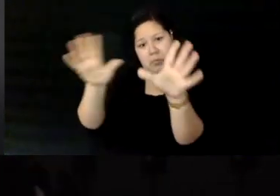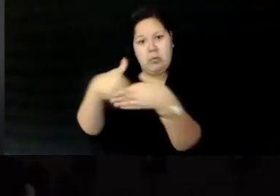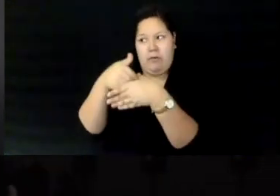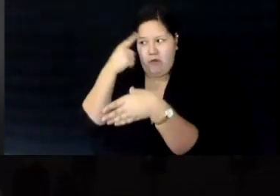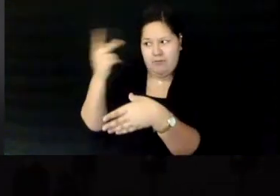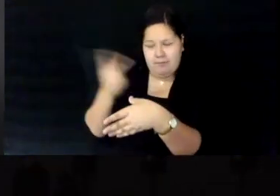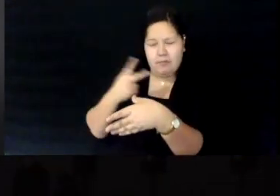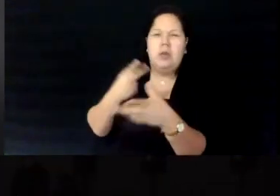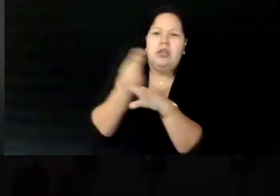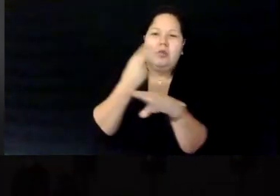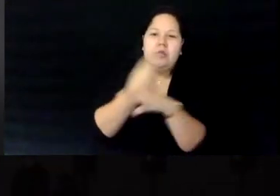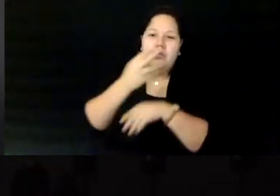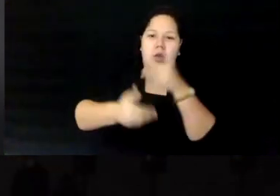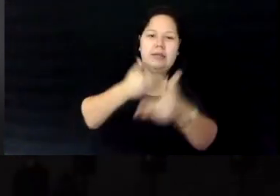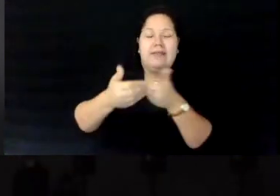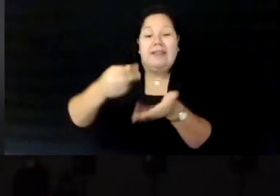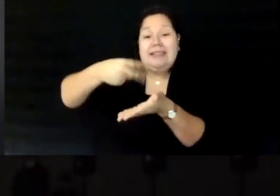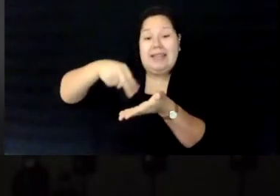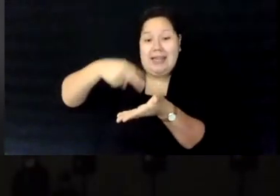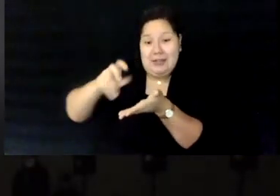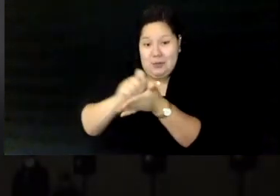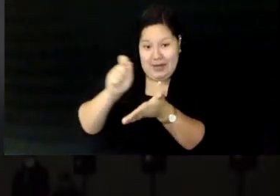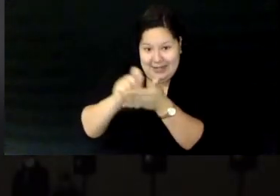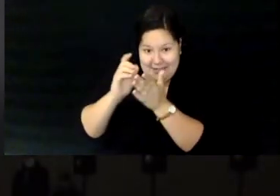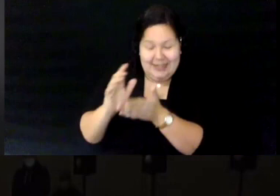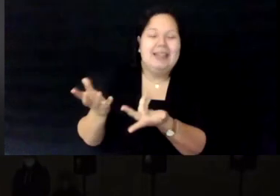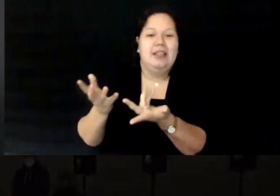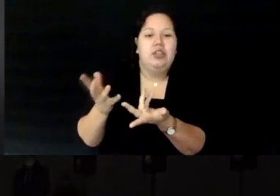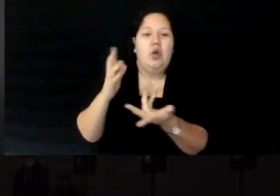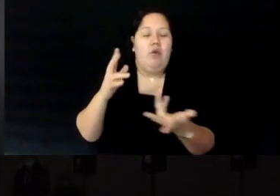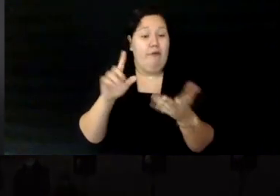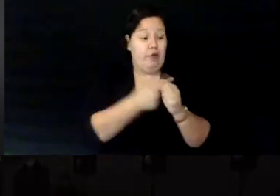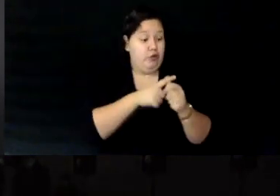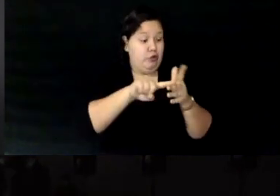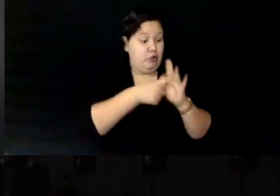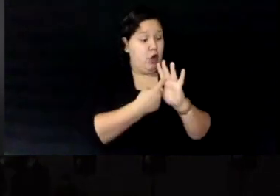process of dance writing, which is informed by our choreography teacher and consultant,